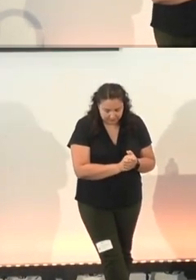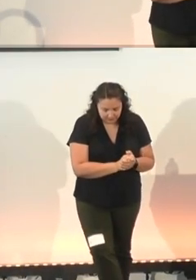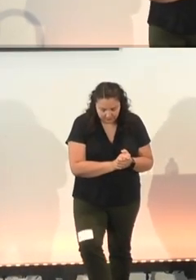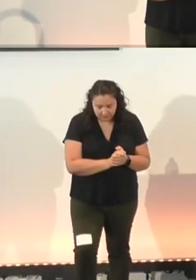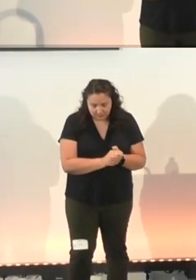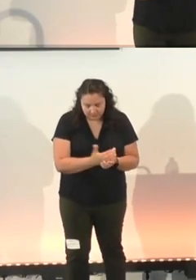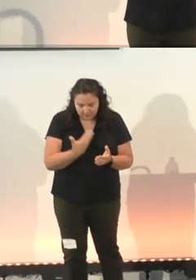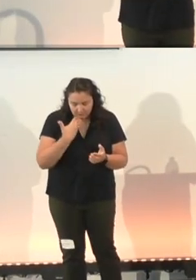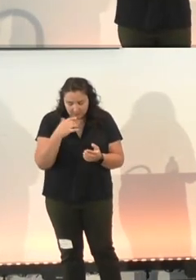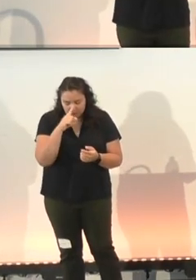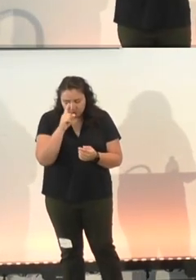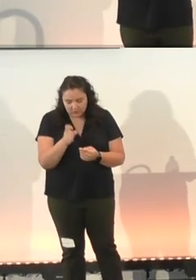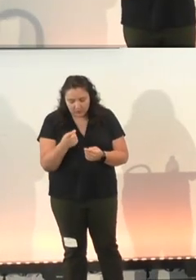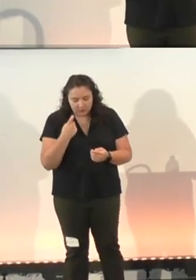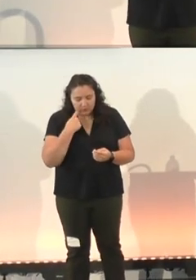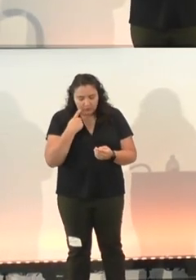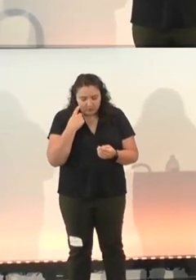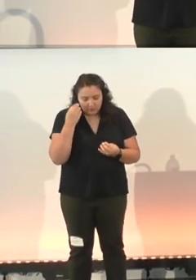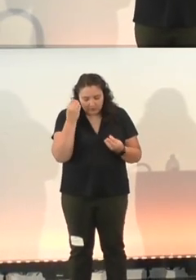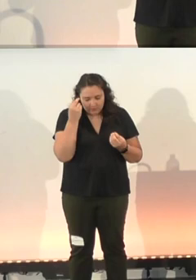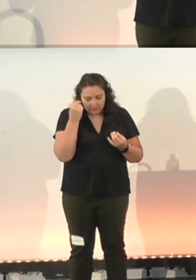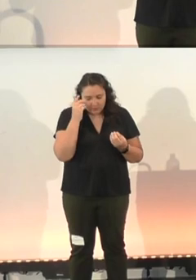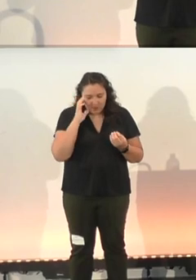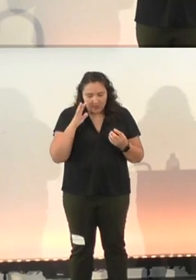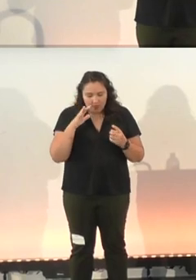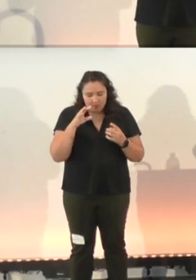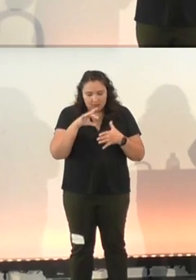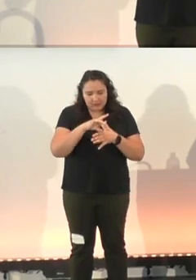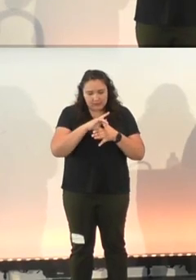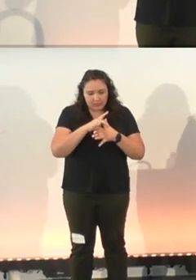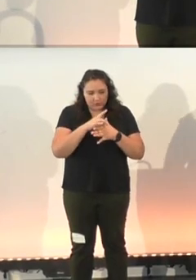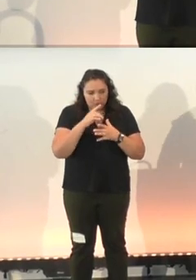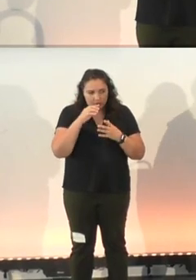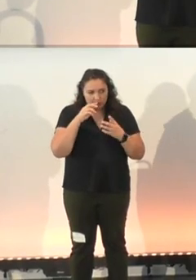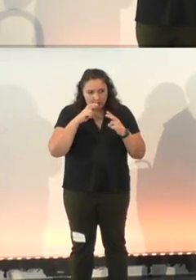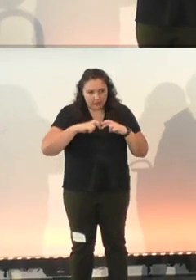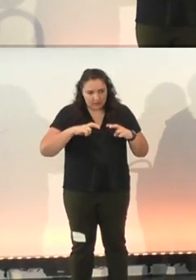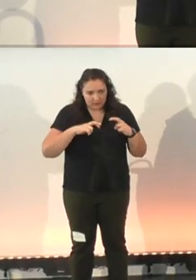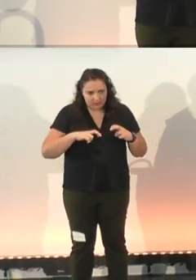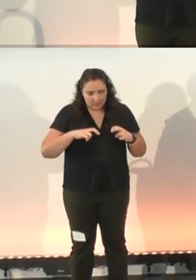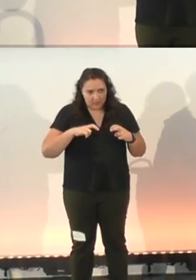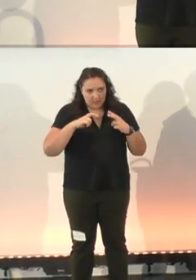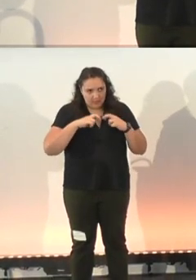was what you were talking about, contextual insight. Insight is not pervasive and does